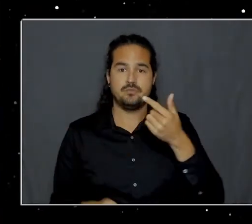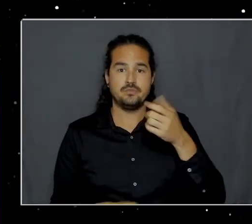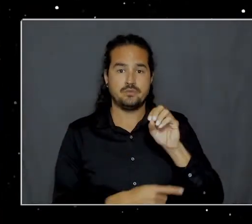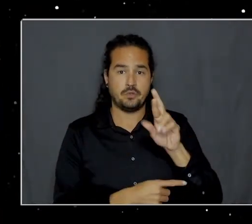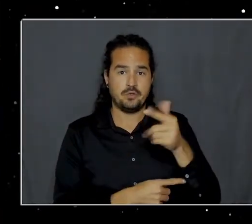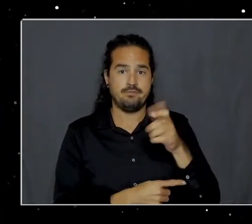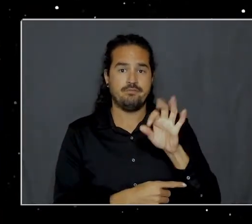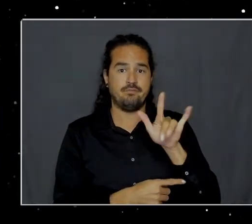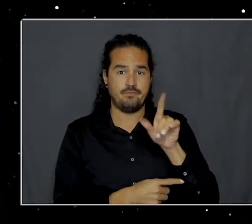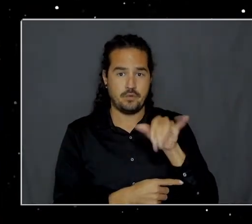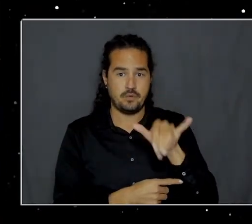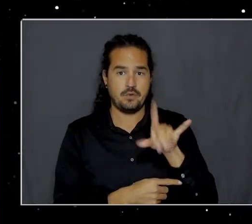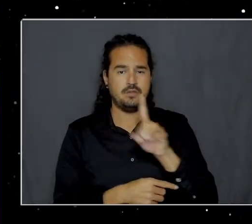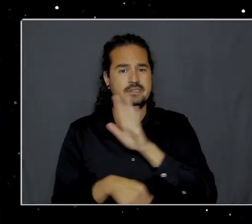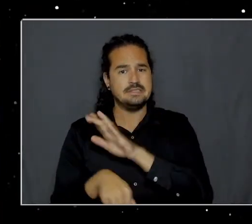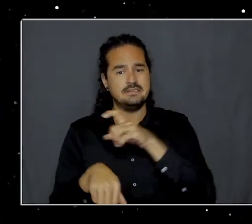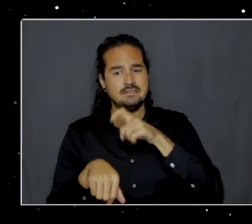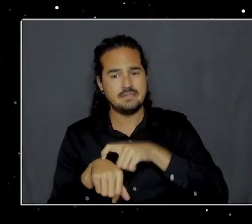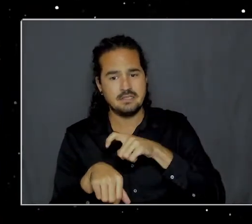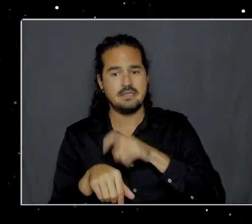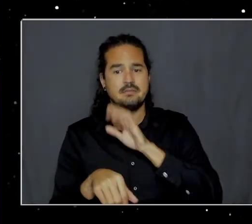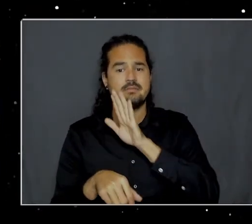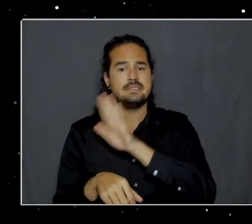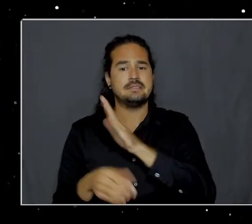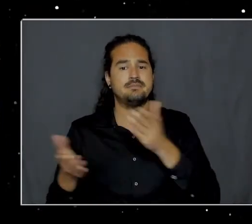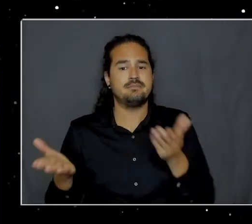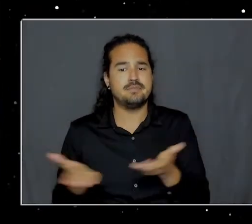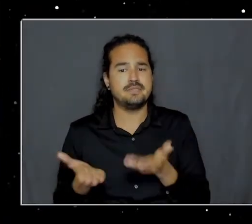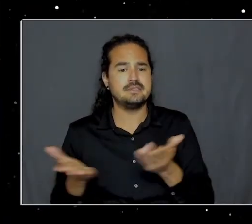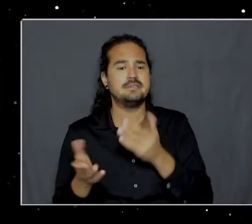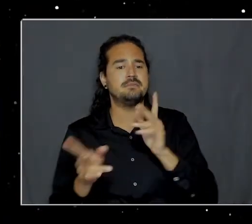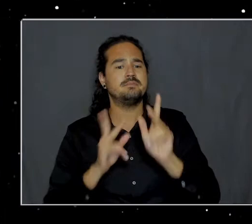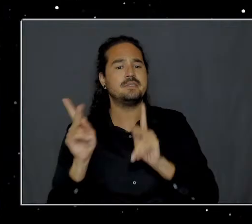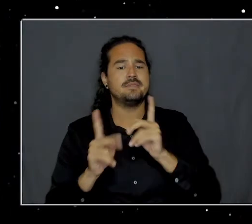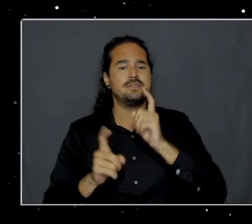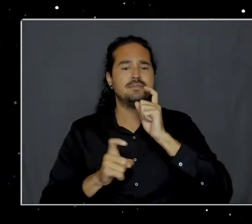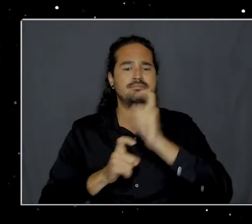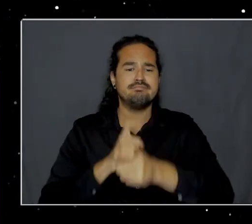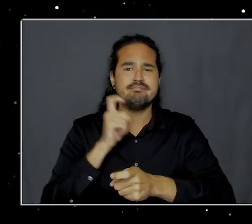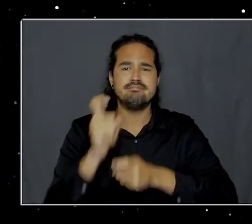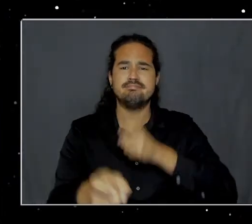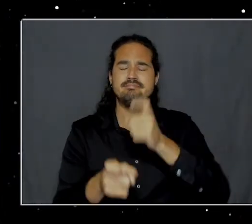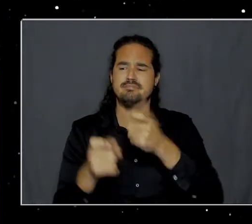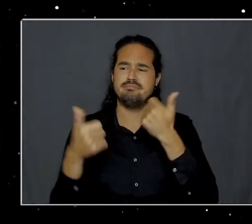AND ALL THE PEOPLE WHO